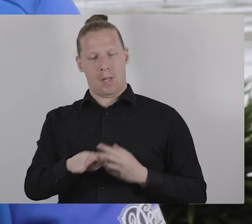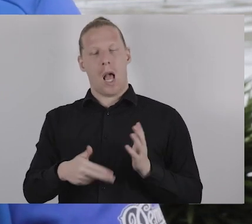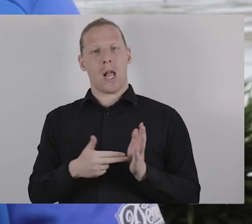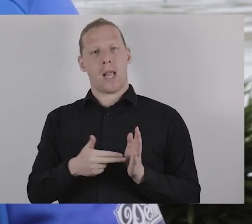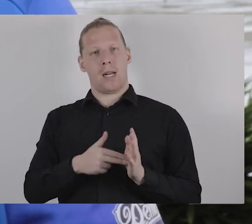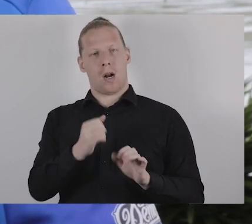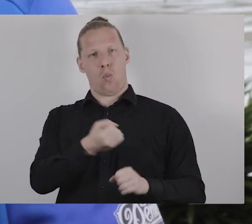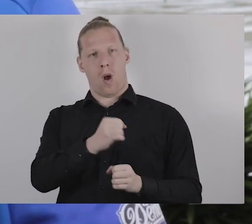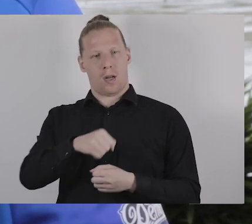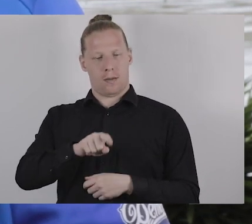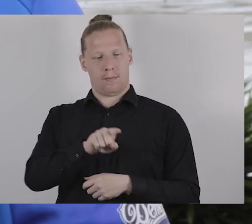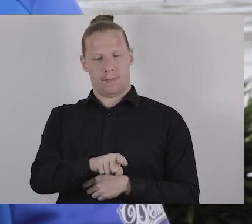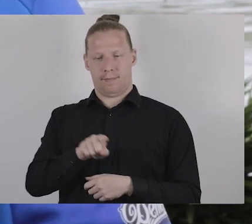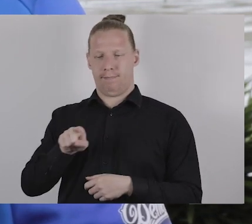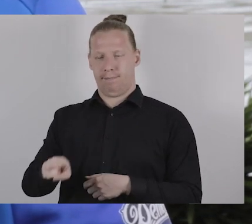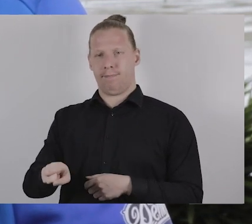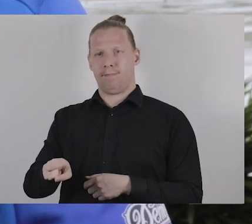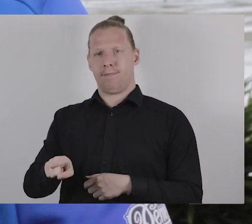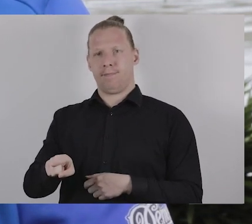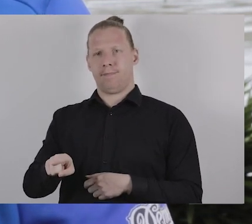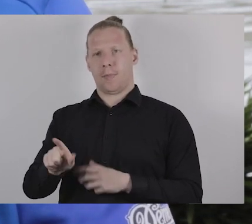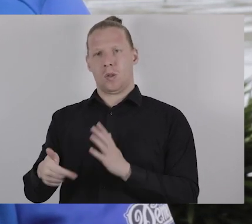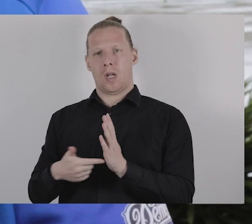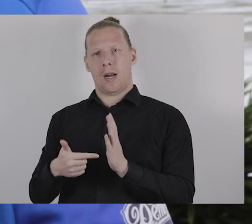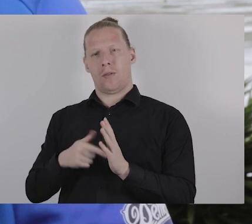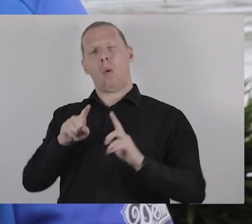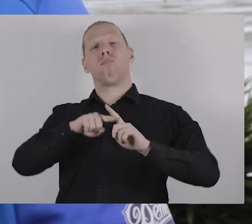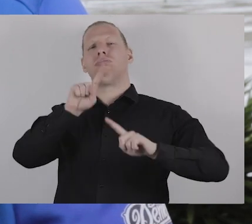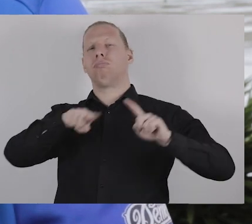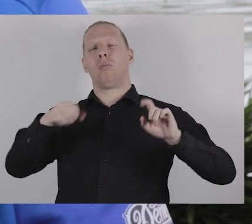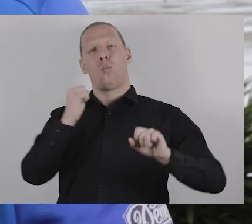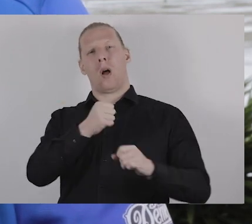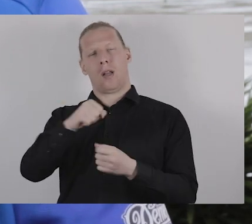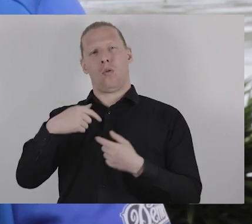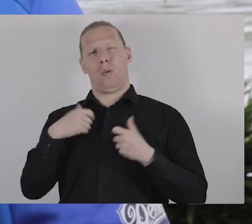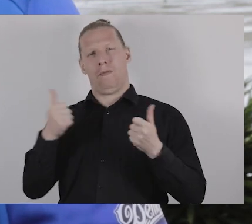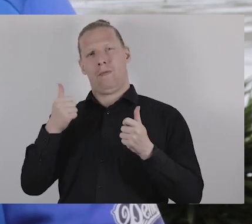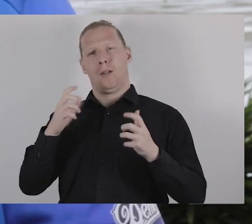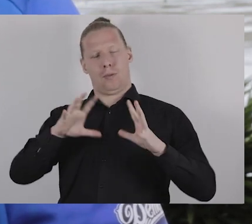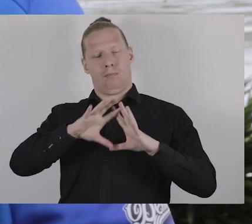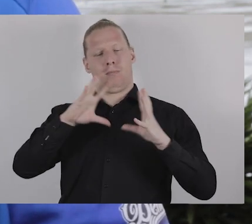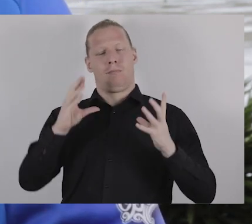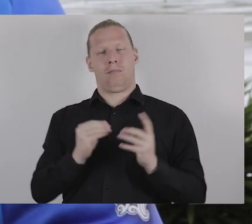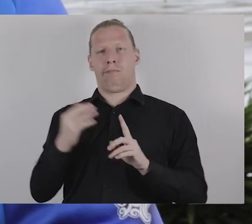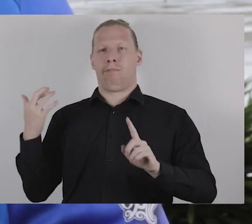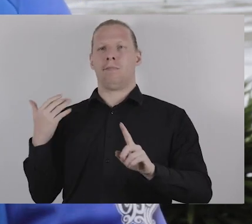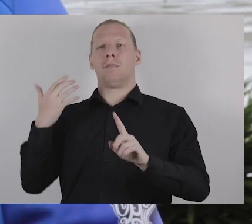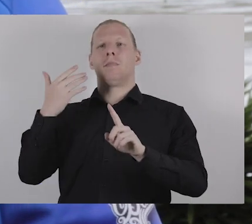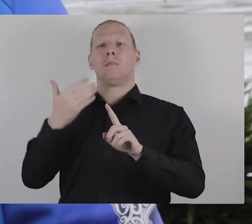Haunui, Hinemoana, Tairāwhiti and the multitude of other waka from all over the country